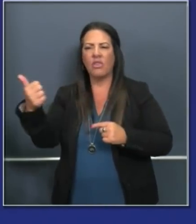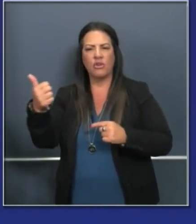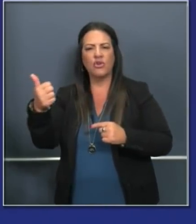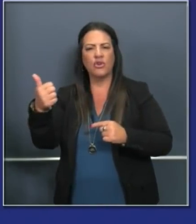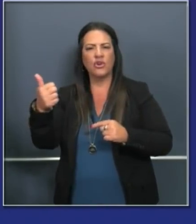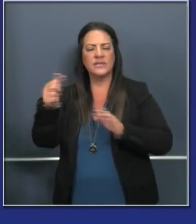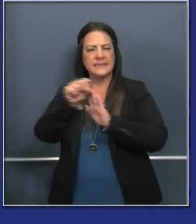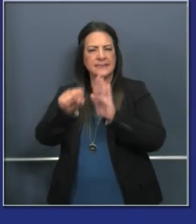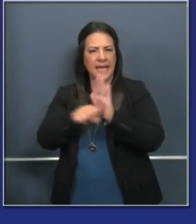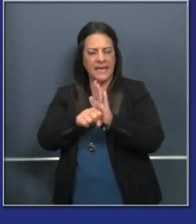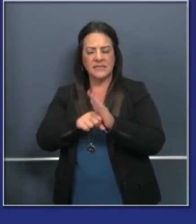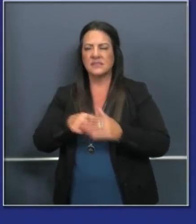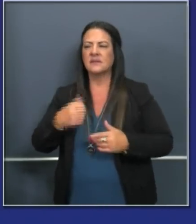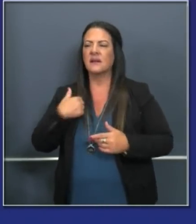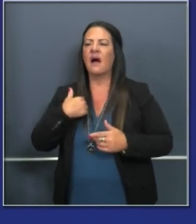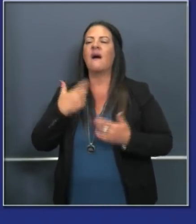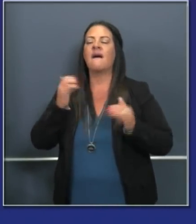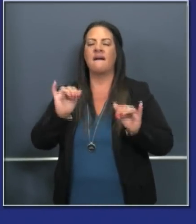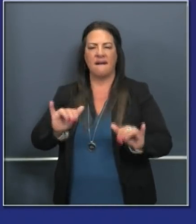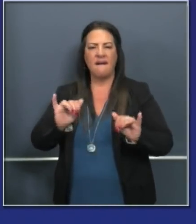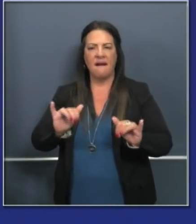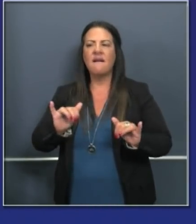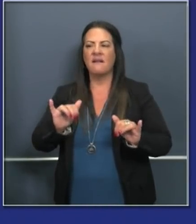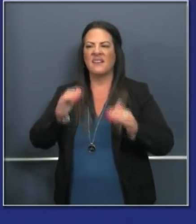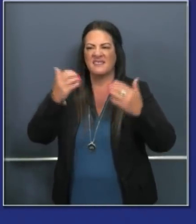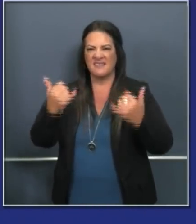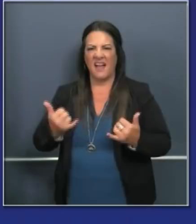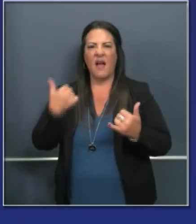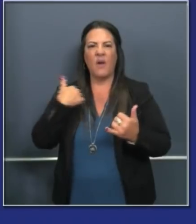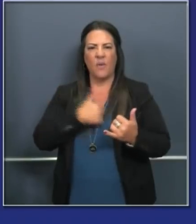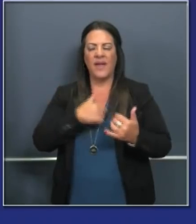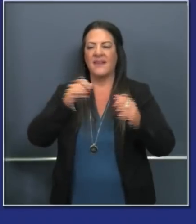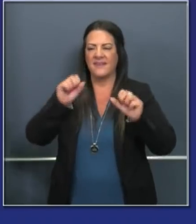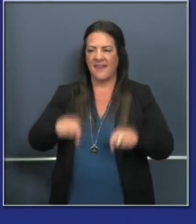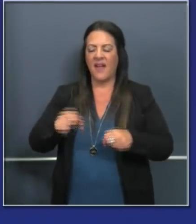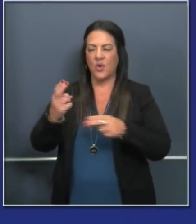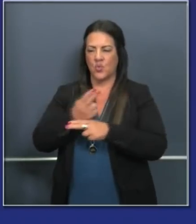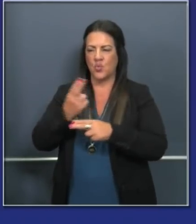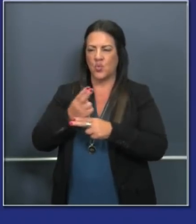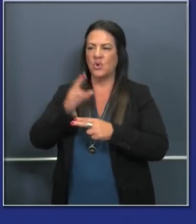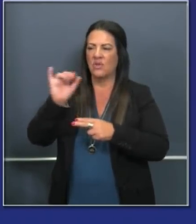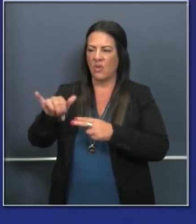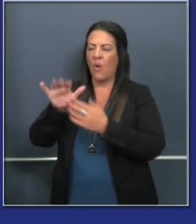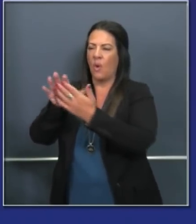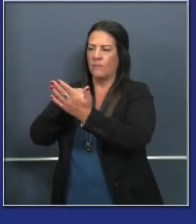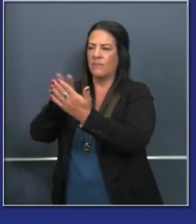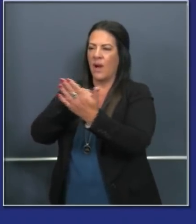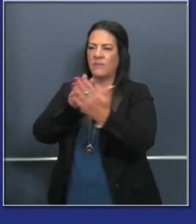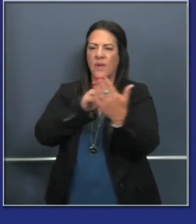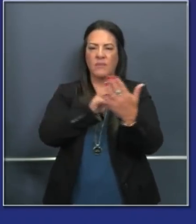BUILT. OUR UNDERSTANDING OF THE DIFFERENT MODELS THAT YOU HEARD THE GOVERNOR MENTION FROM ACROSS THE NATION. TO BE